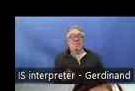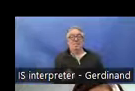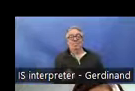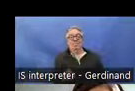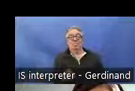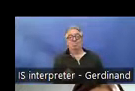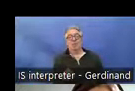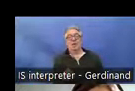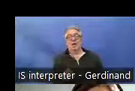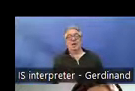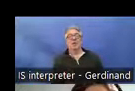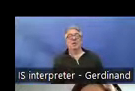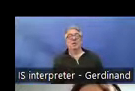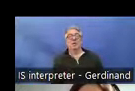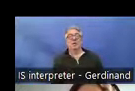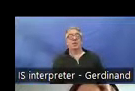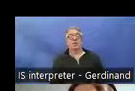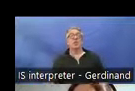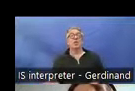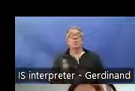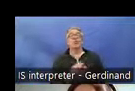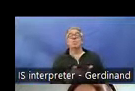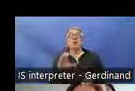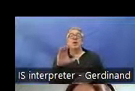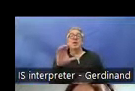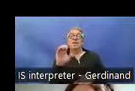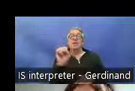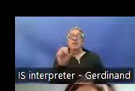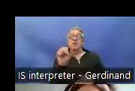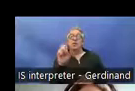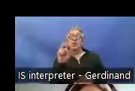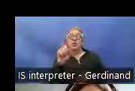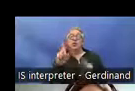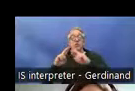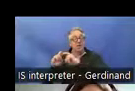is being developed in census and governmental questionnaires.